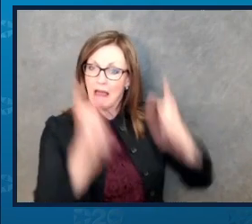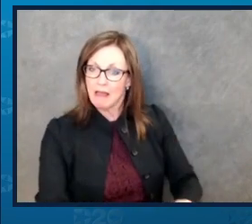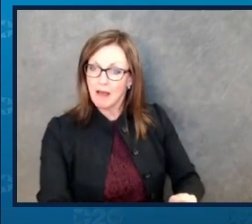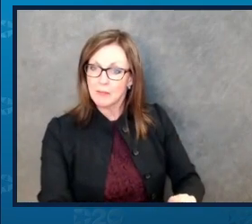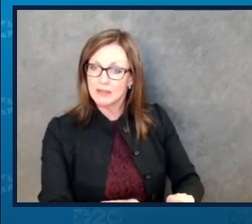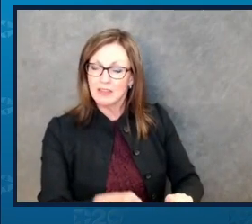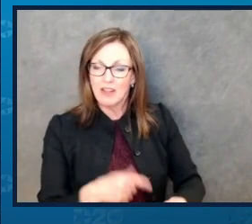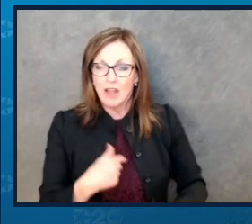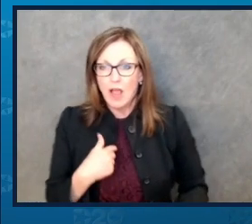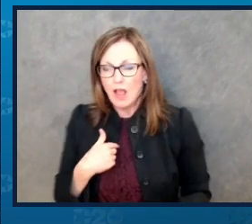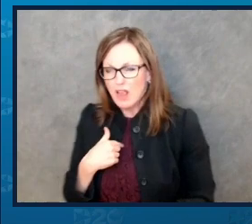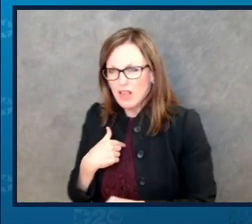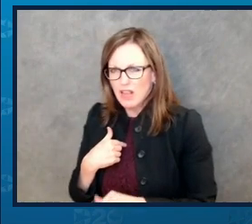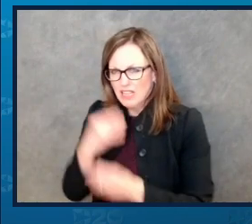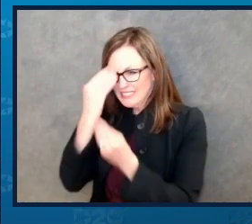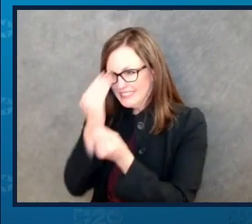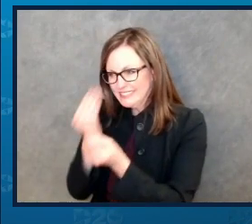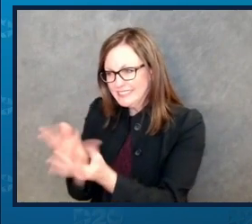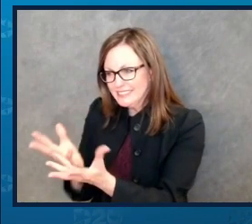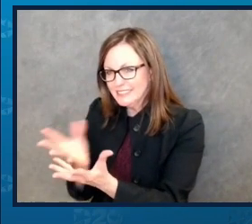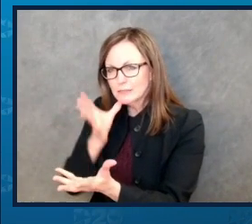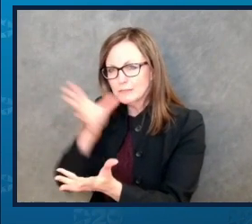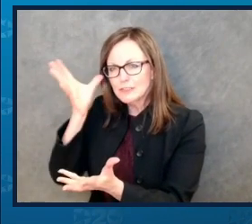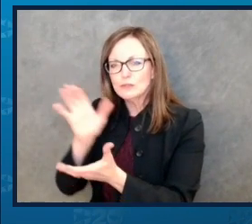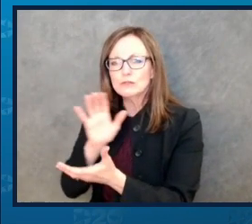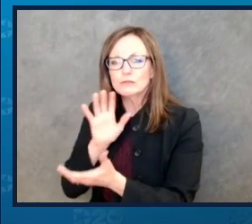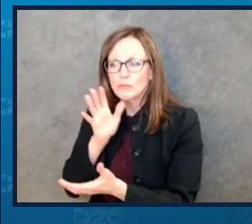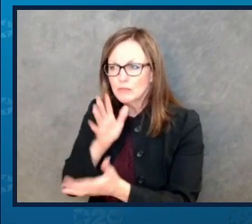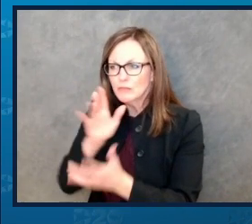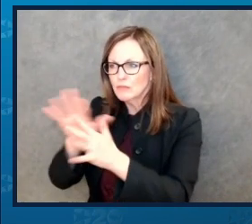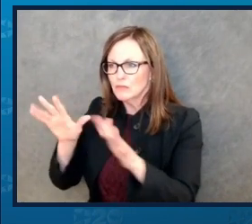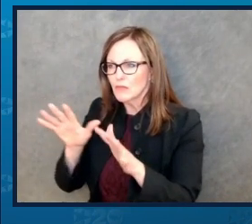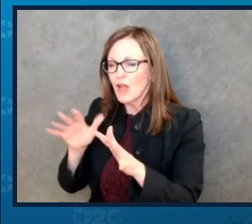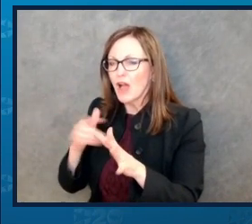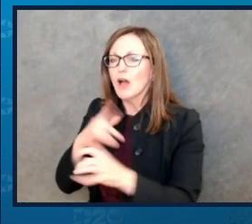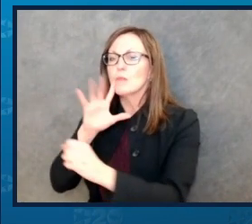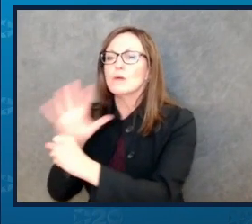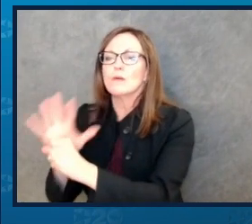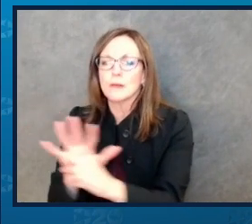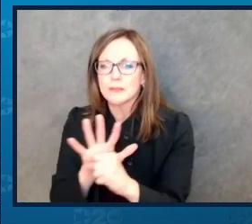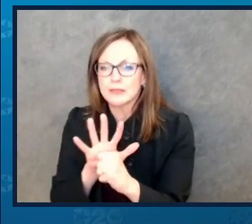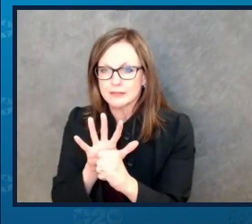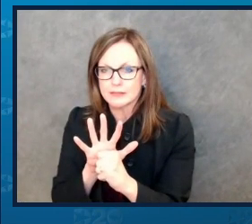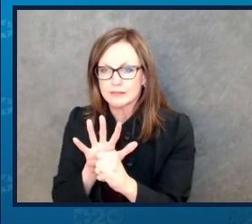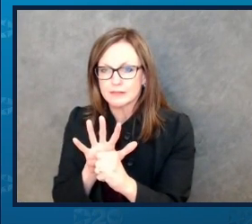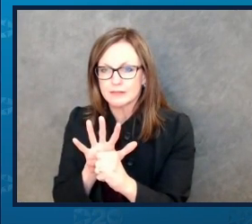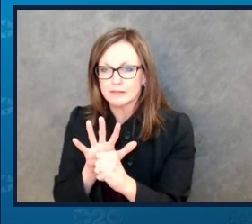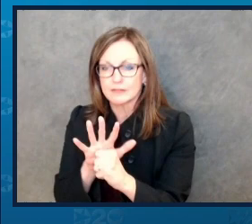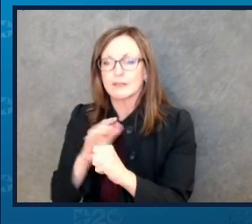PROMISE ALL OF YOU, I WILL MAKE